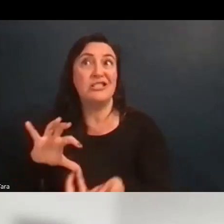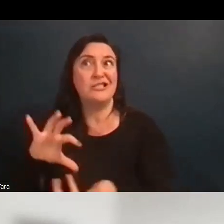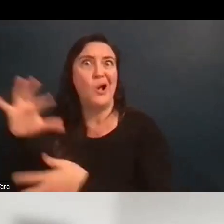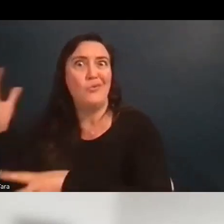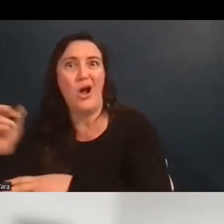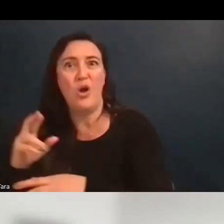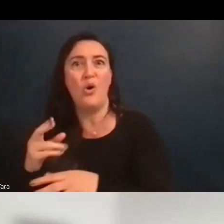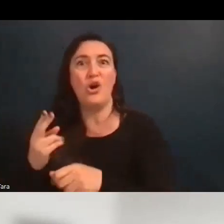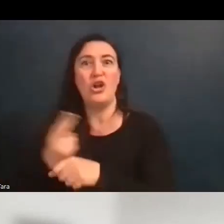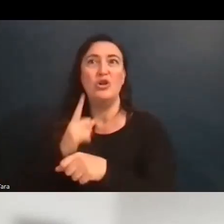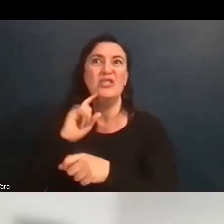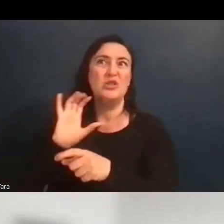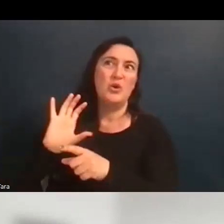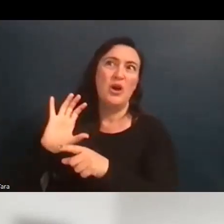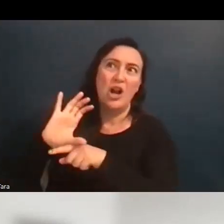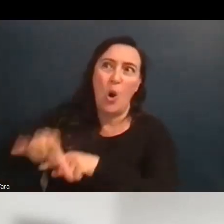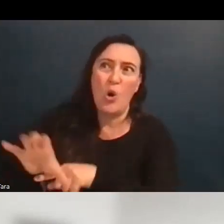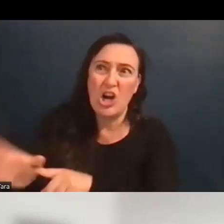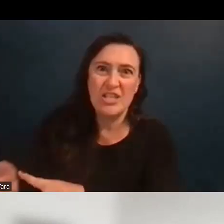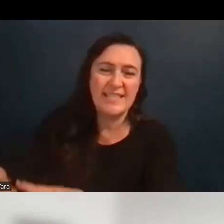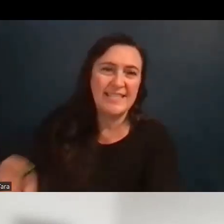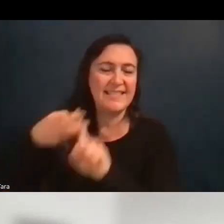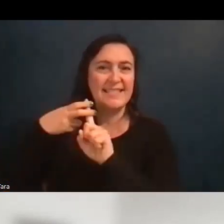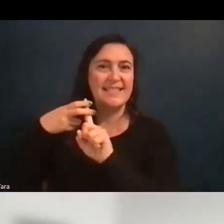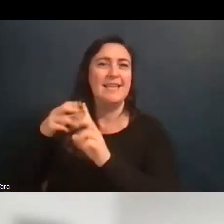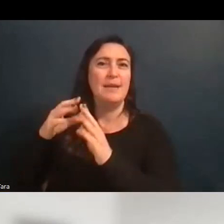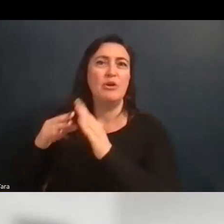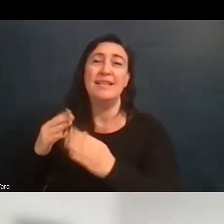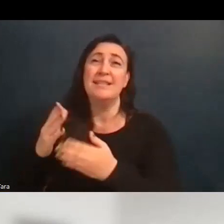I mean, it's almost more than the success stories and so it